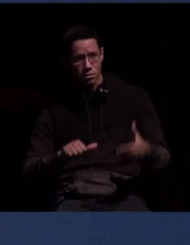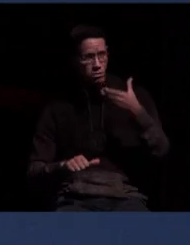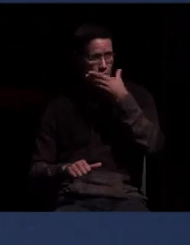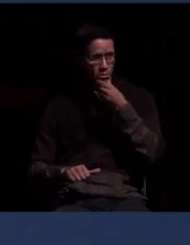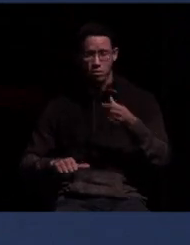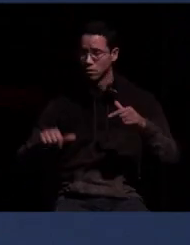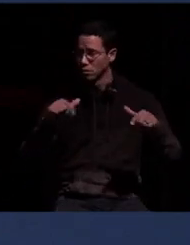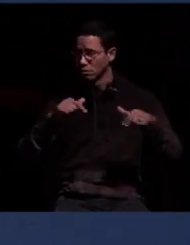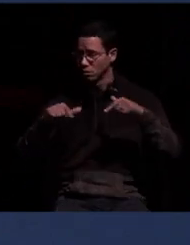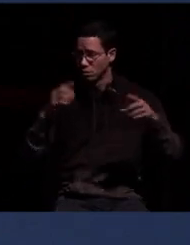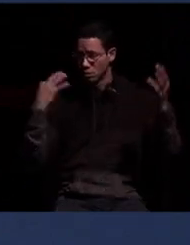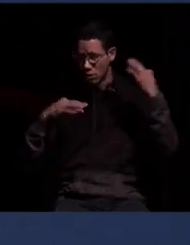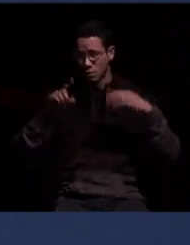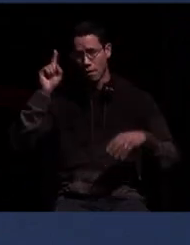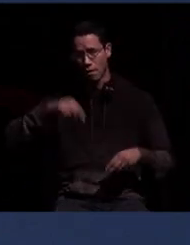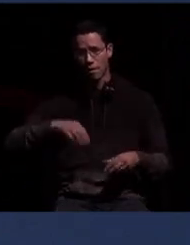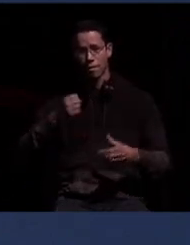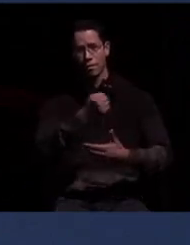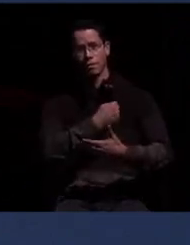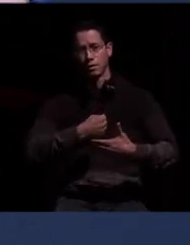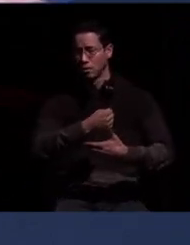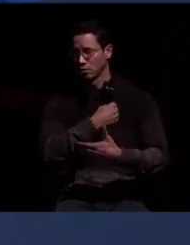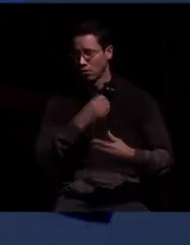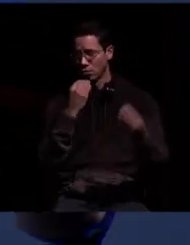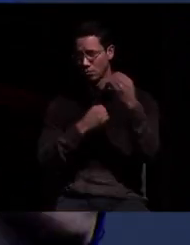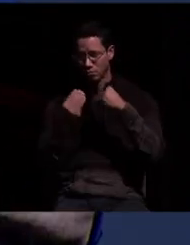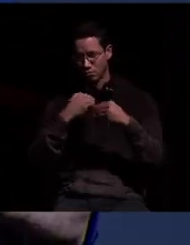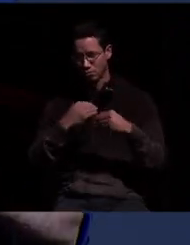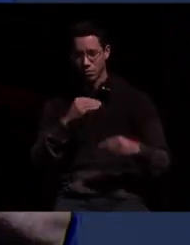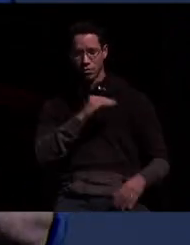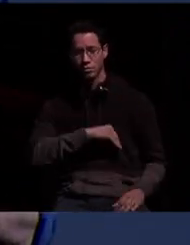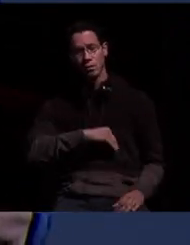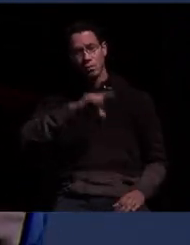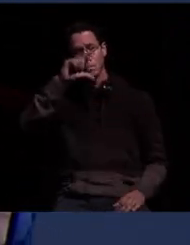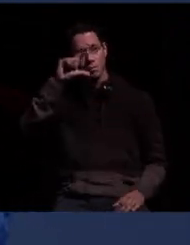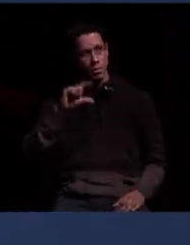are in the restaurant business and get the lowest pay. We know that in talking about food,